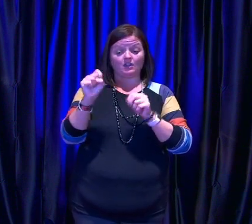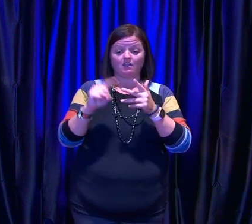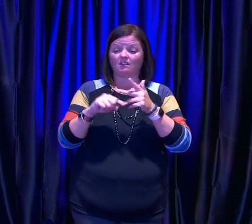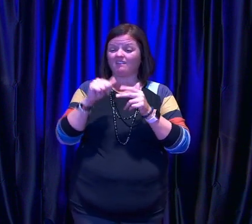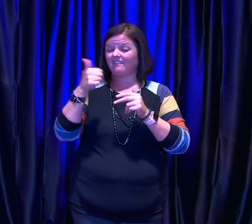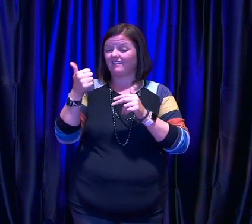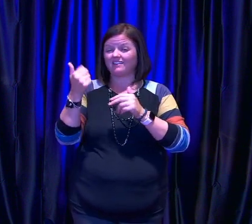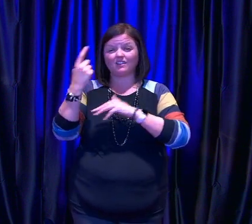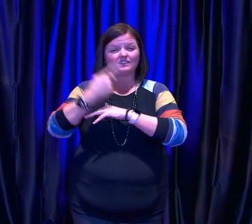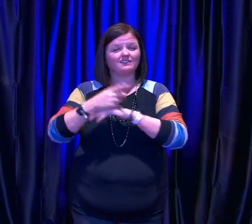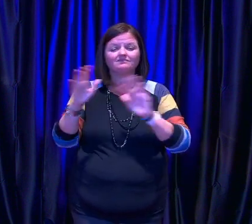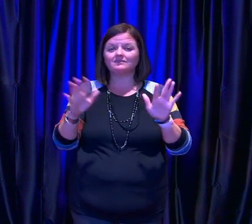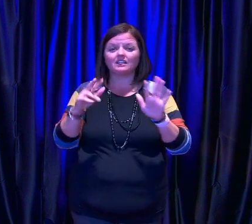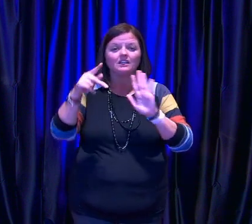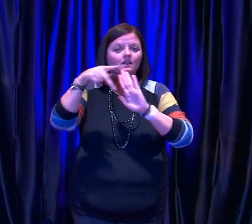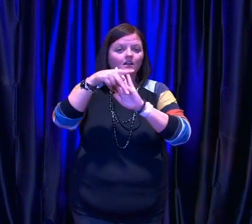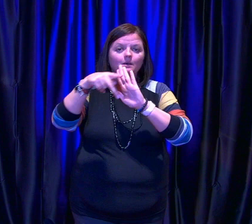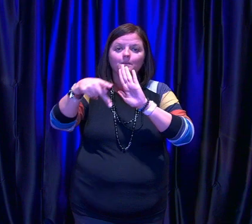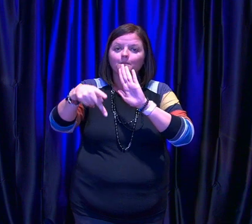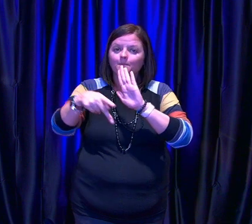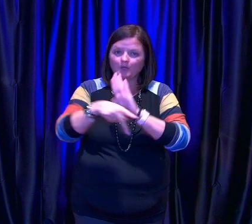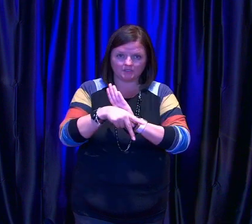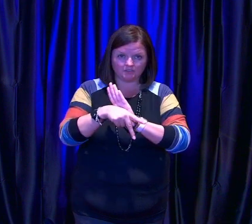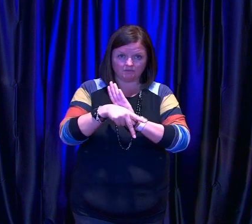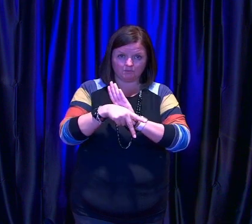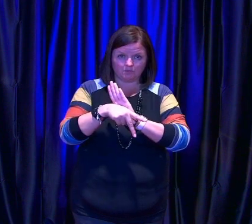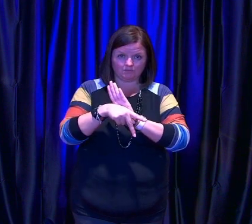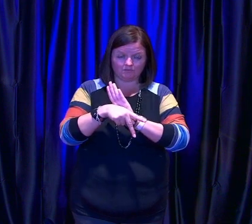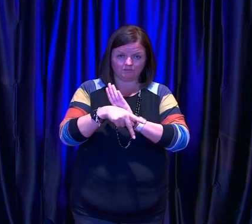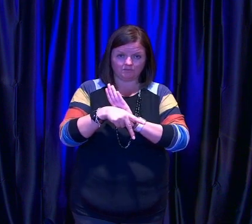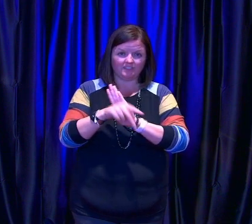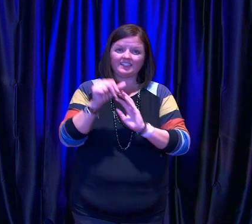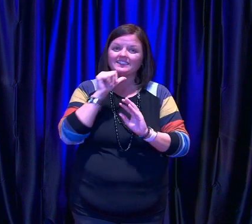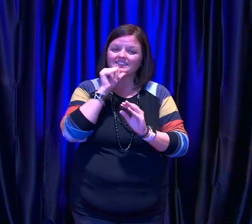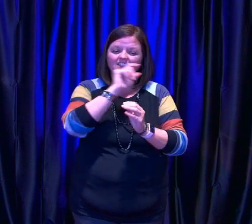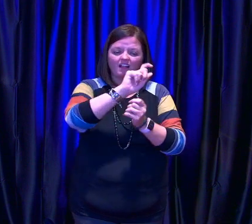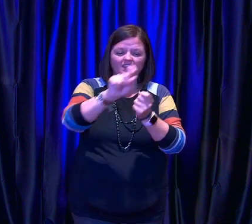the principle it's the principle it's not the actual